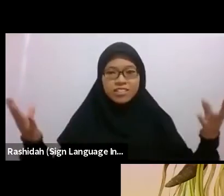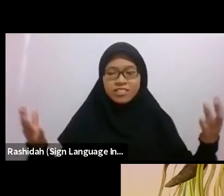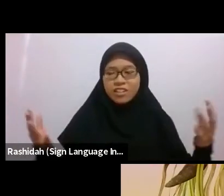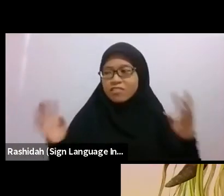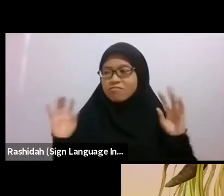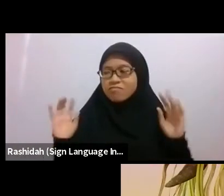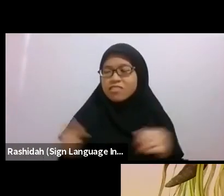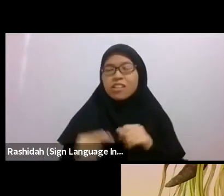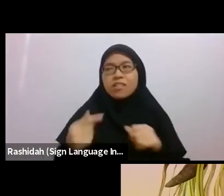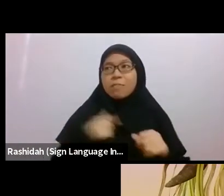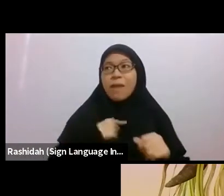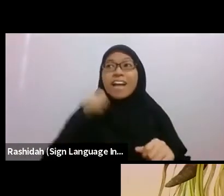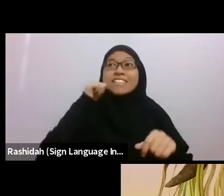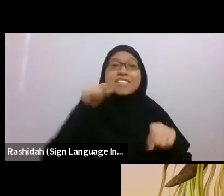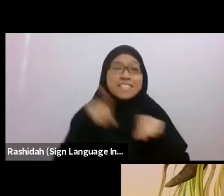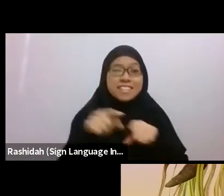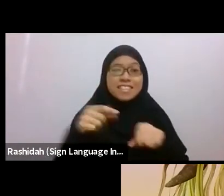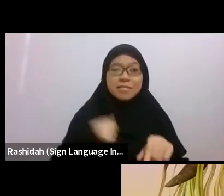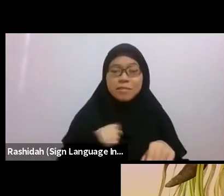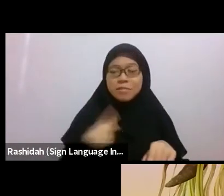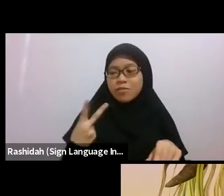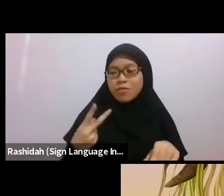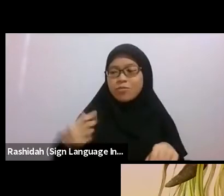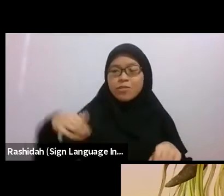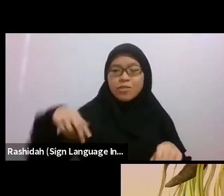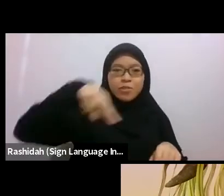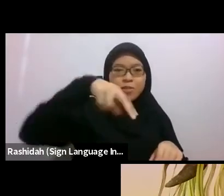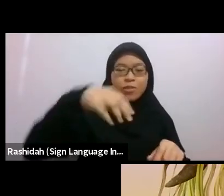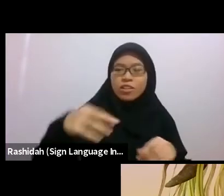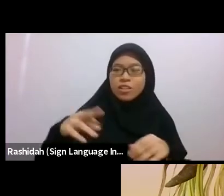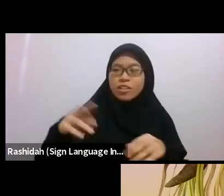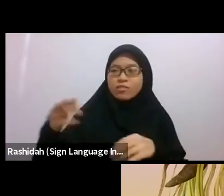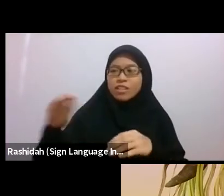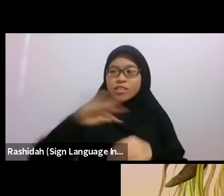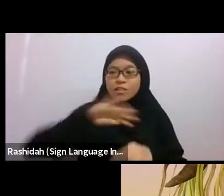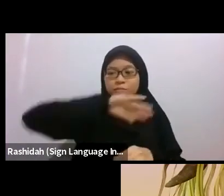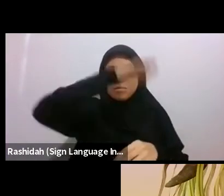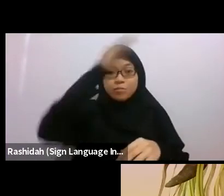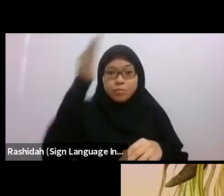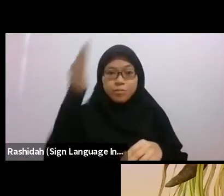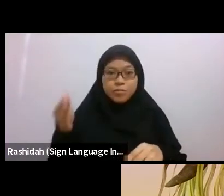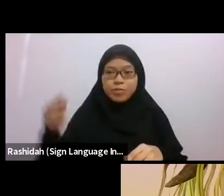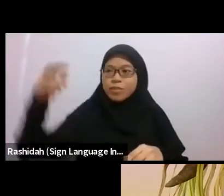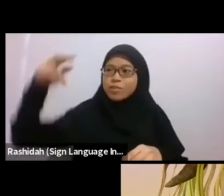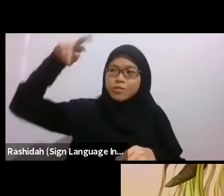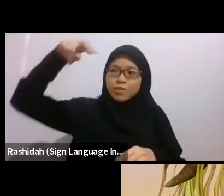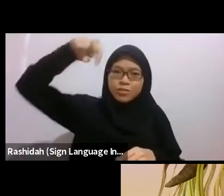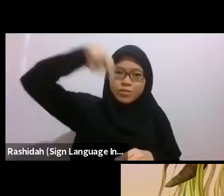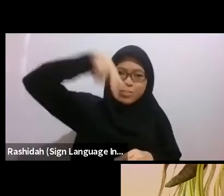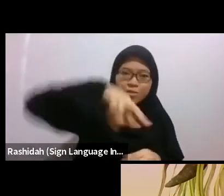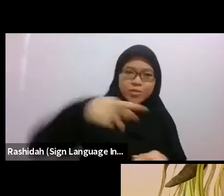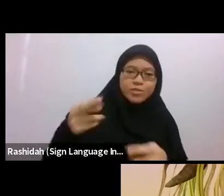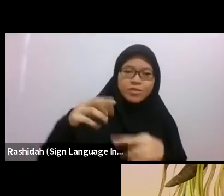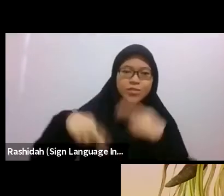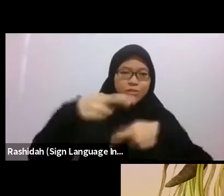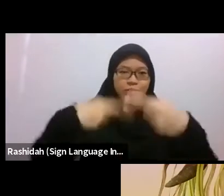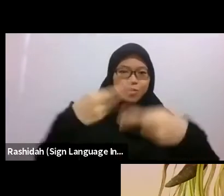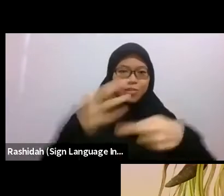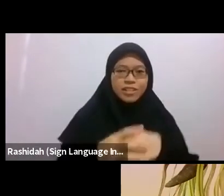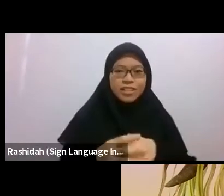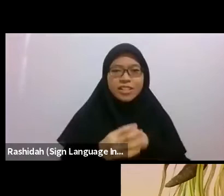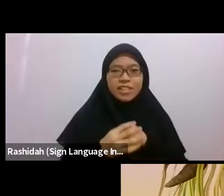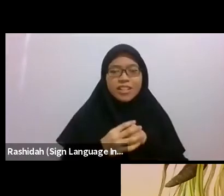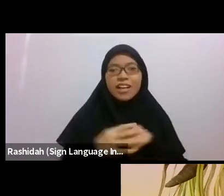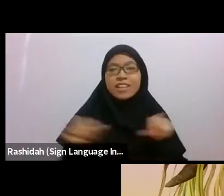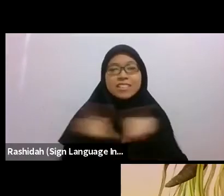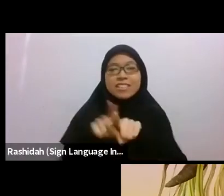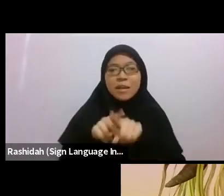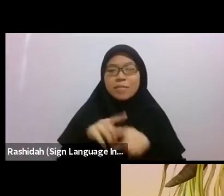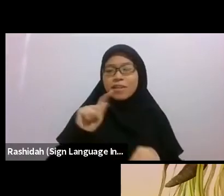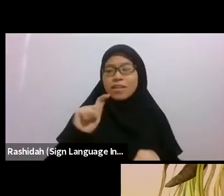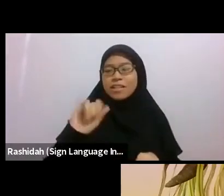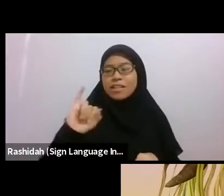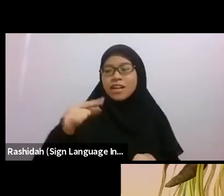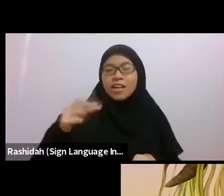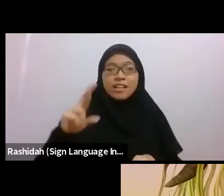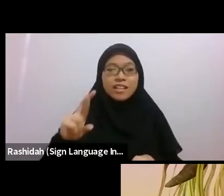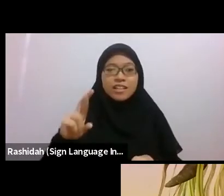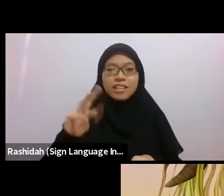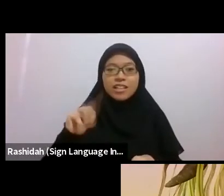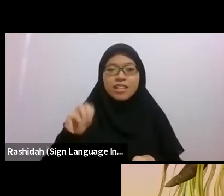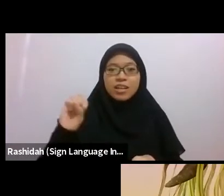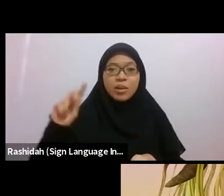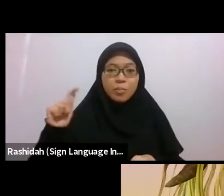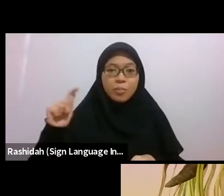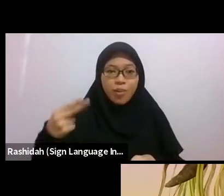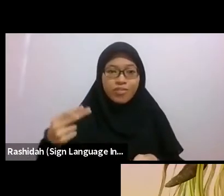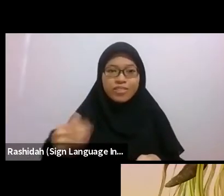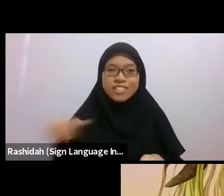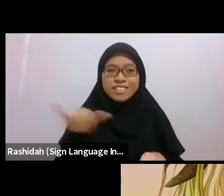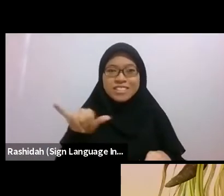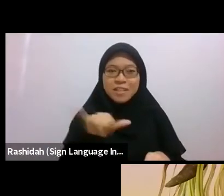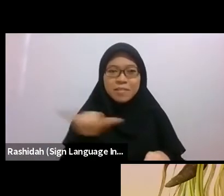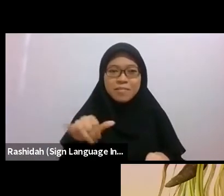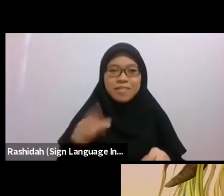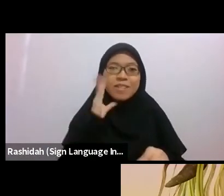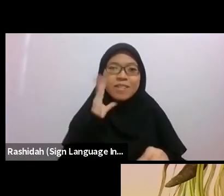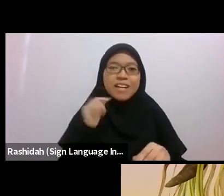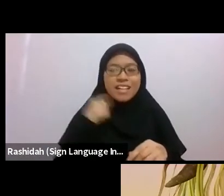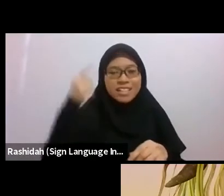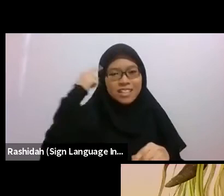The tiger moth, that’s also a very significant memory of mine from childhood, and the tiger moth would mate, and for some reason they become heavier when they fly,